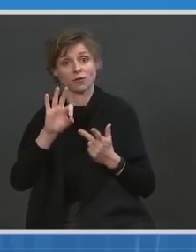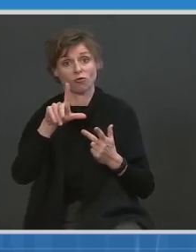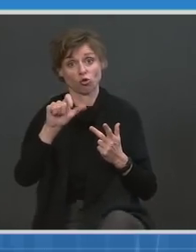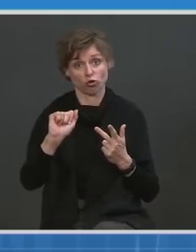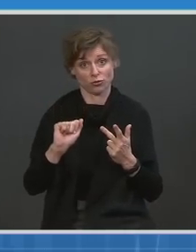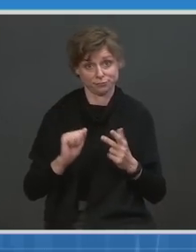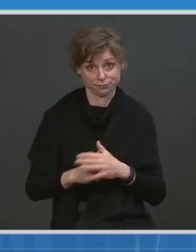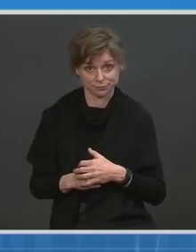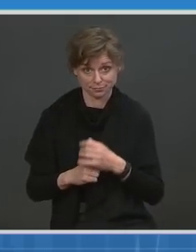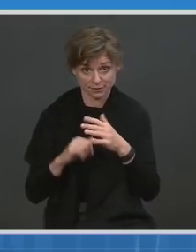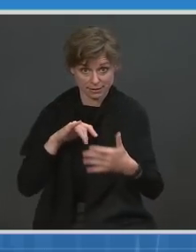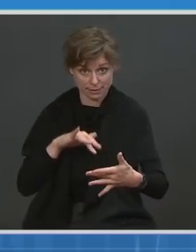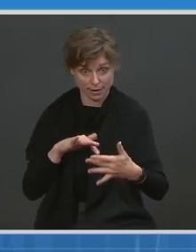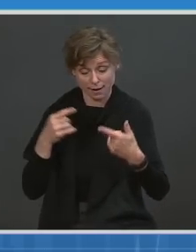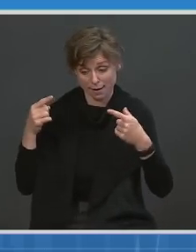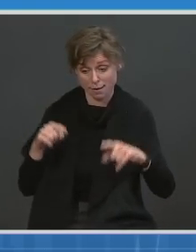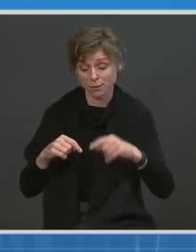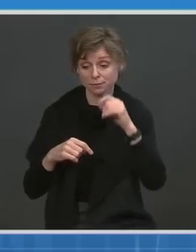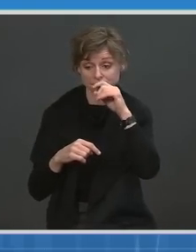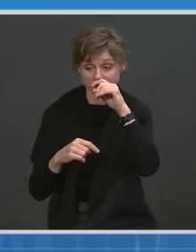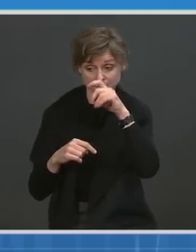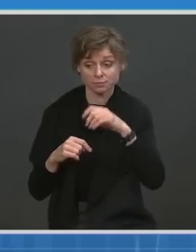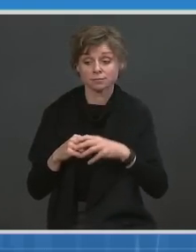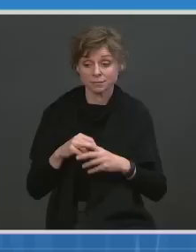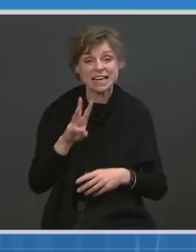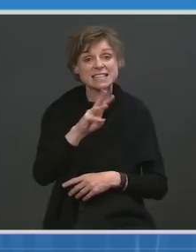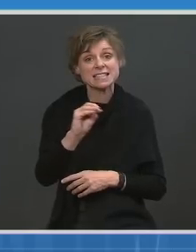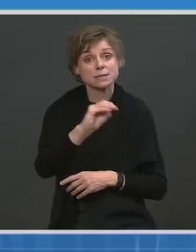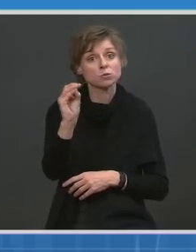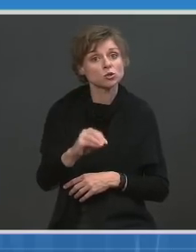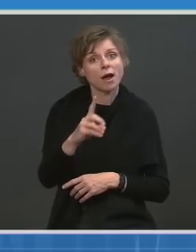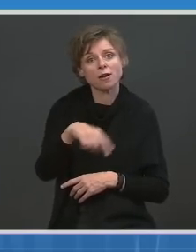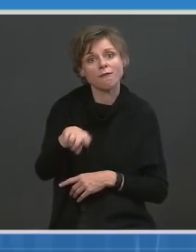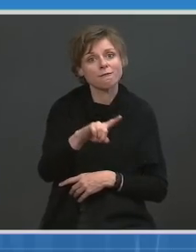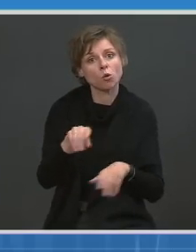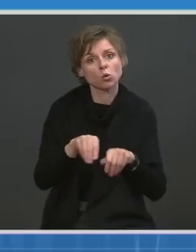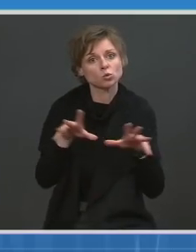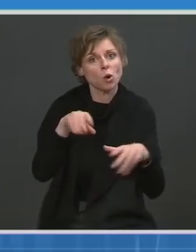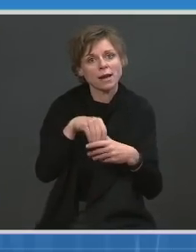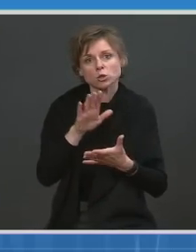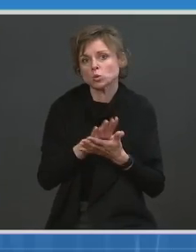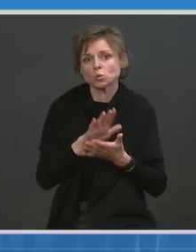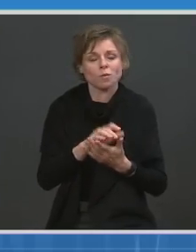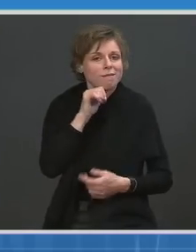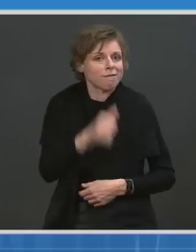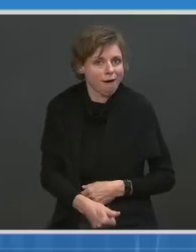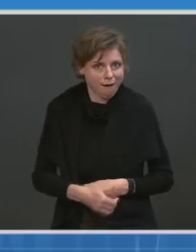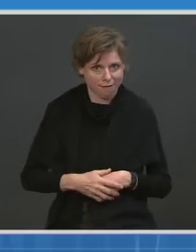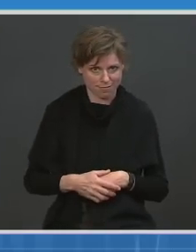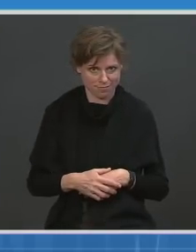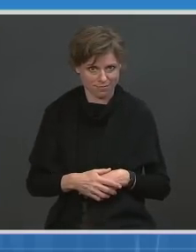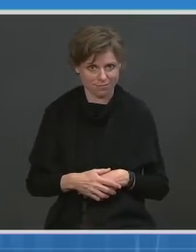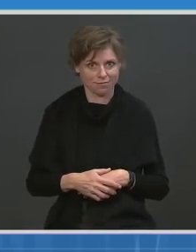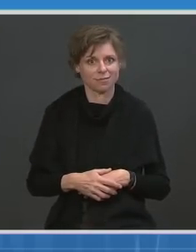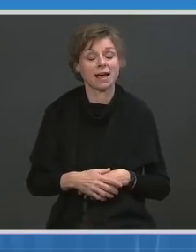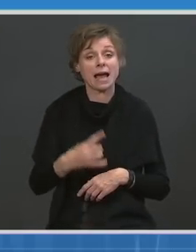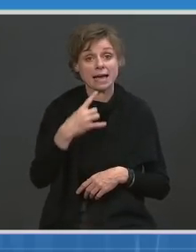and found that 60 percent of cases in students were not related to spread in schools. It also found that resuming in-person activity